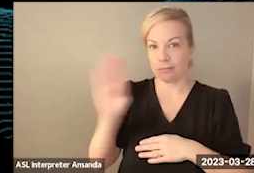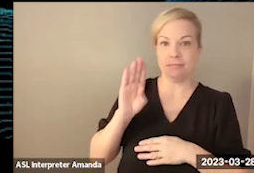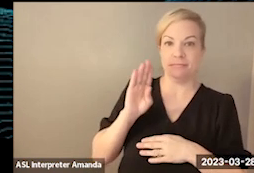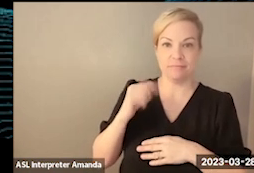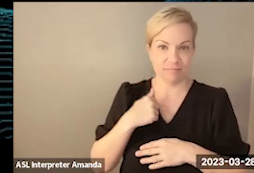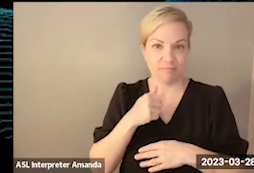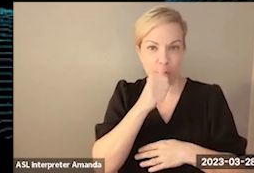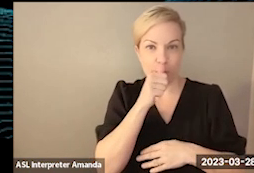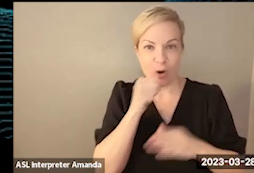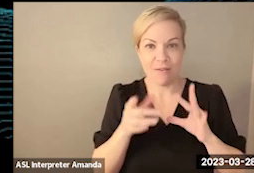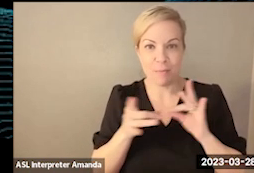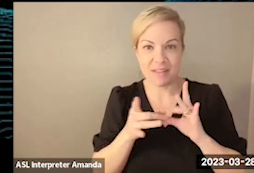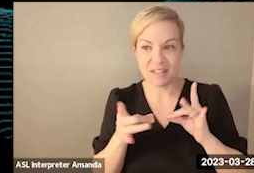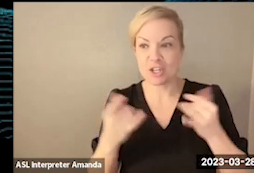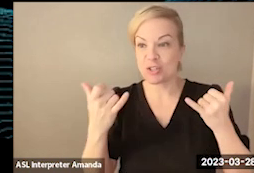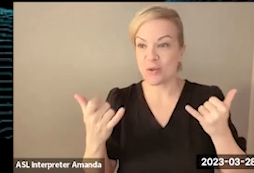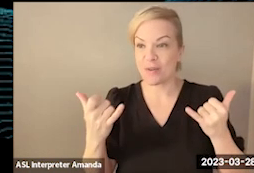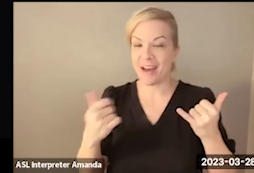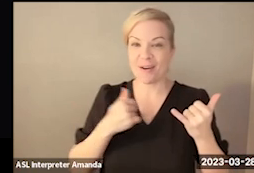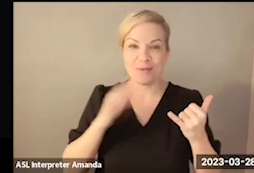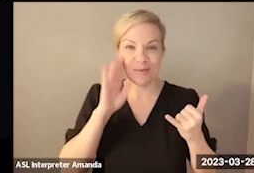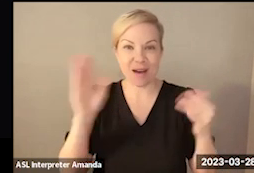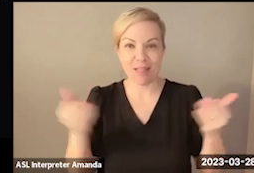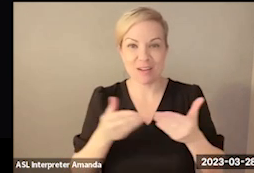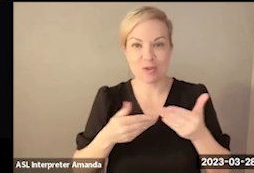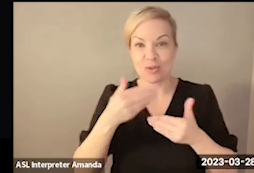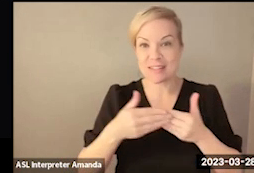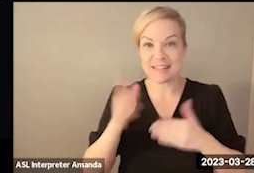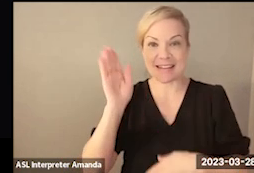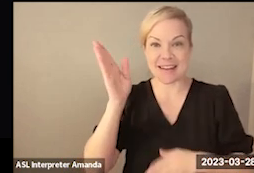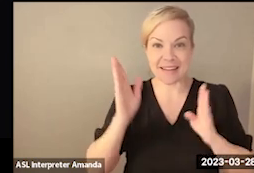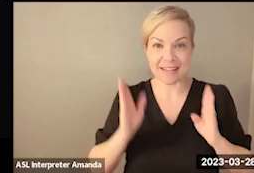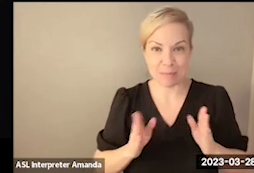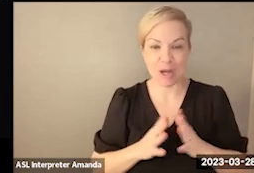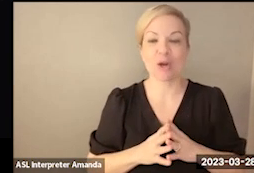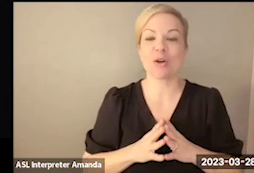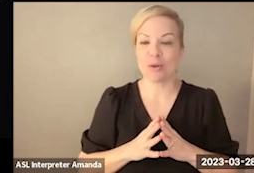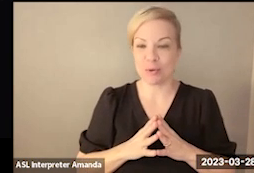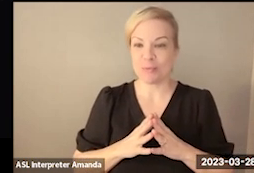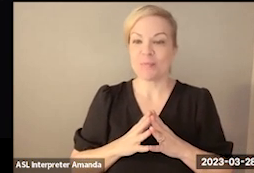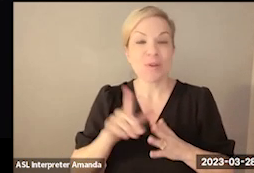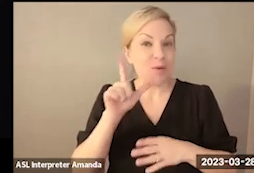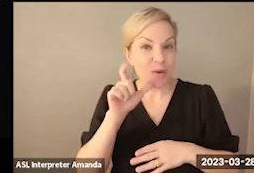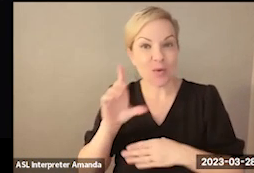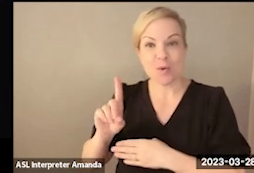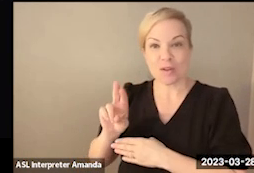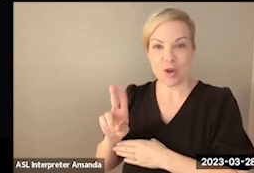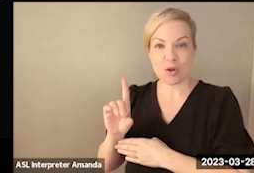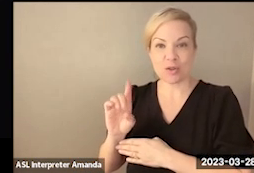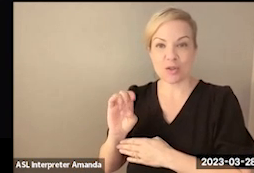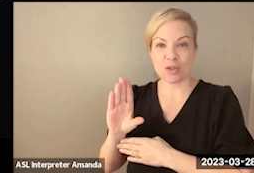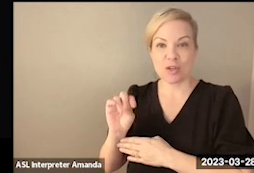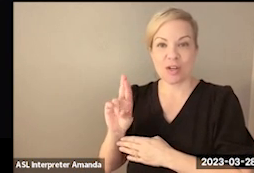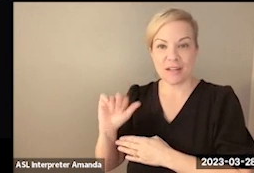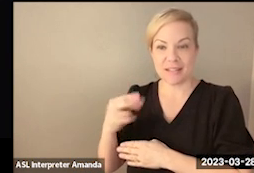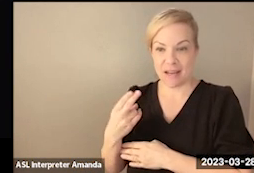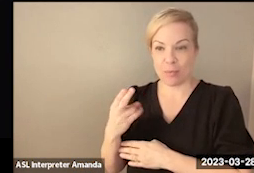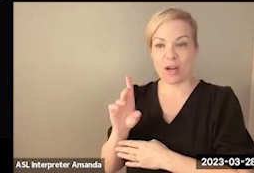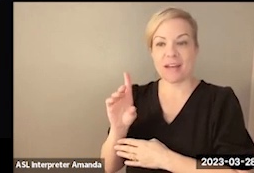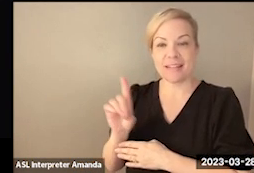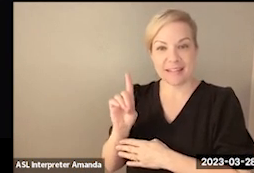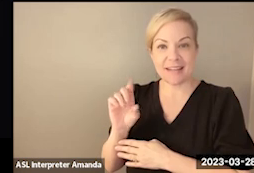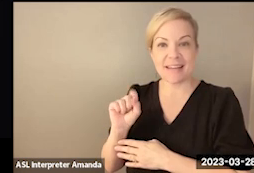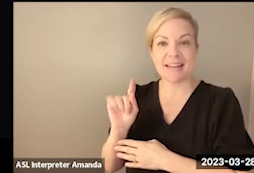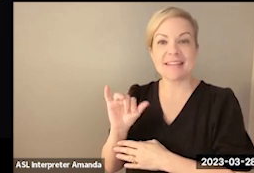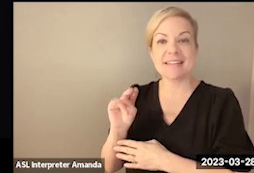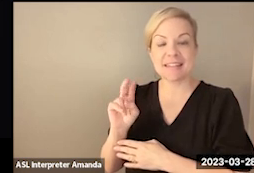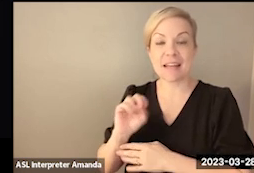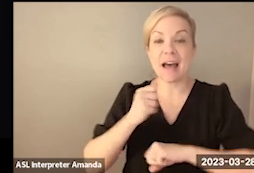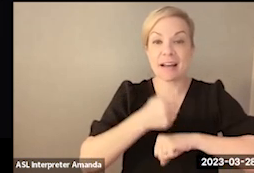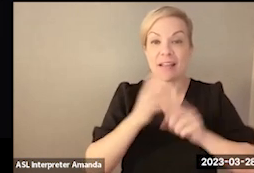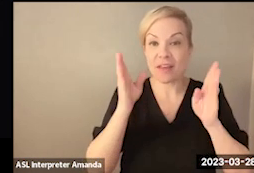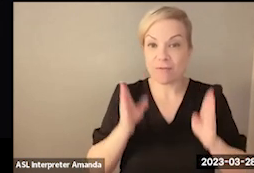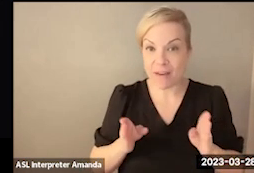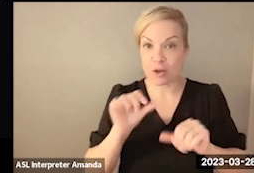Kimberly: So without further ado. I'm. Going to introduce our next speaker for the day. Who is Dr. Deborah D. Stein, who is the founder of the Science and Technology